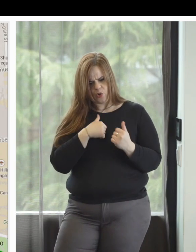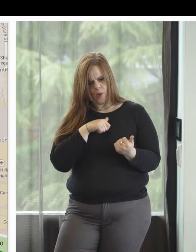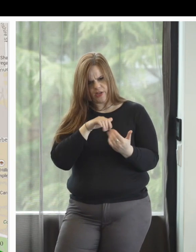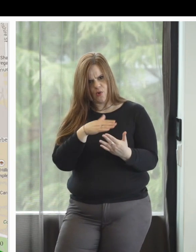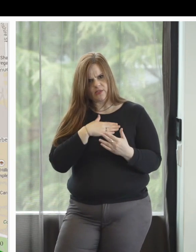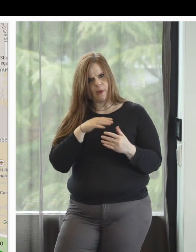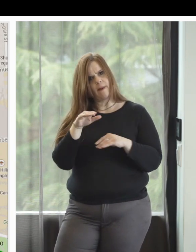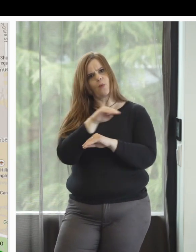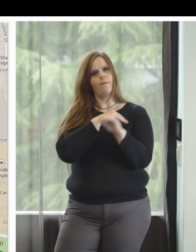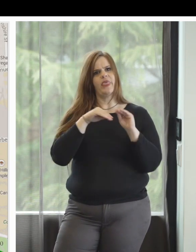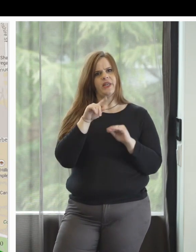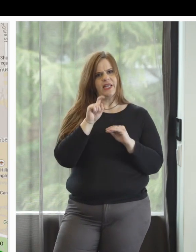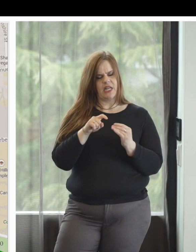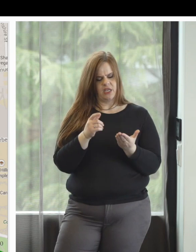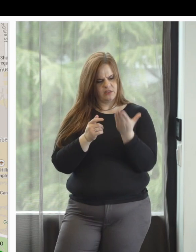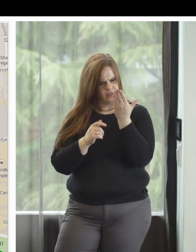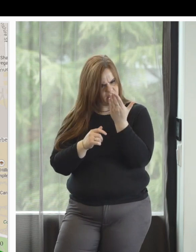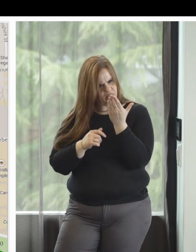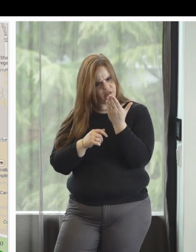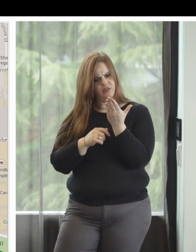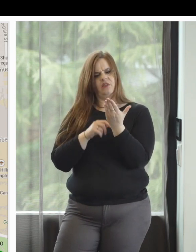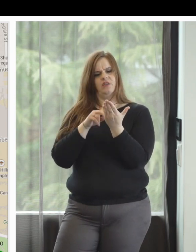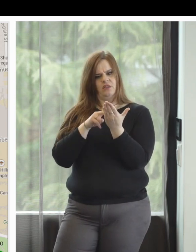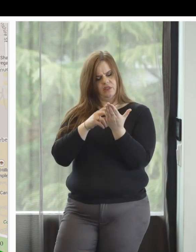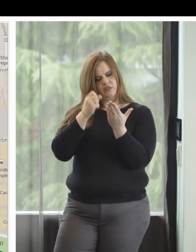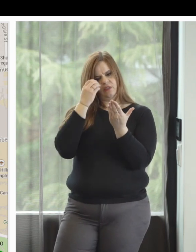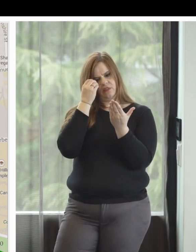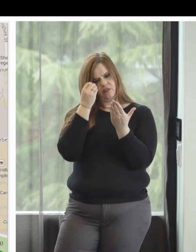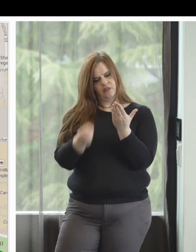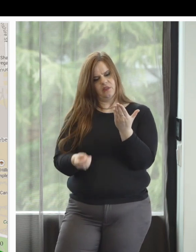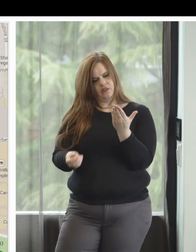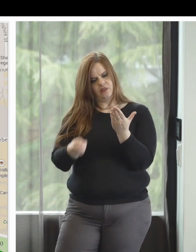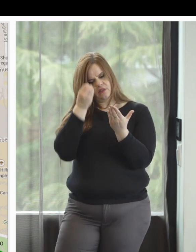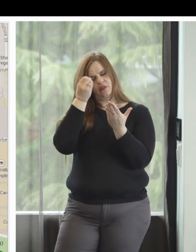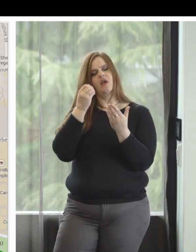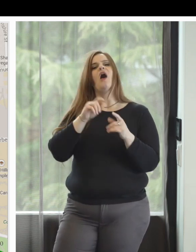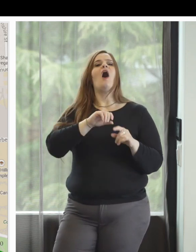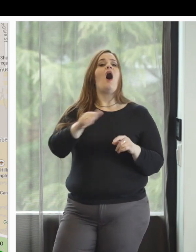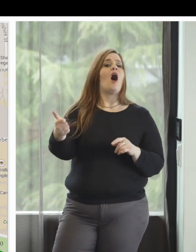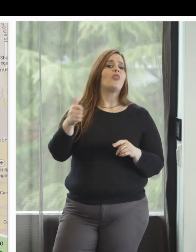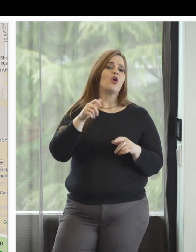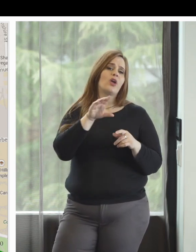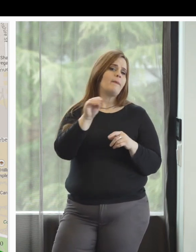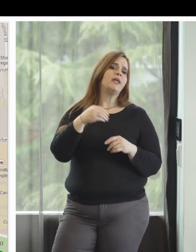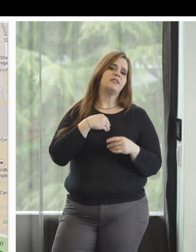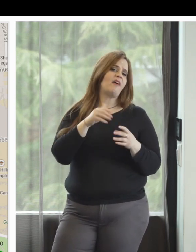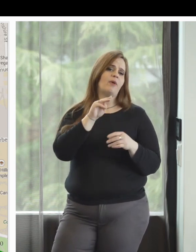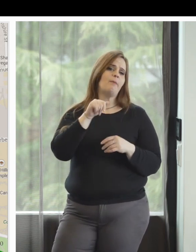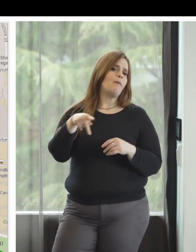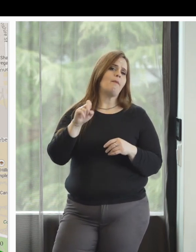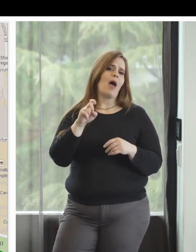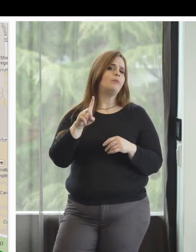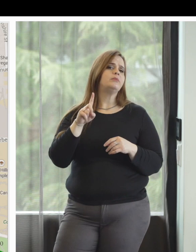There are better approaches others have mapped sidewalks before but it's part of a single neighborhood project